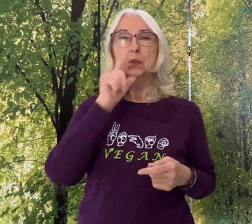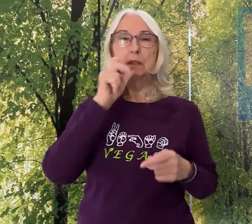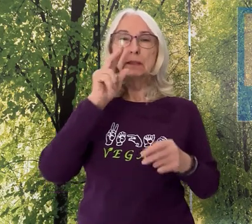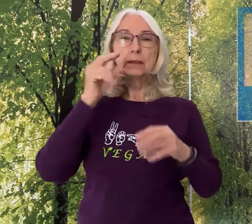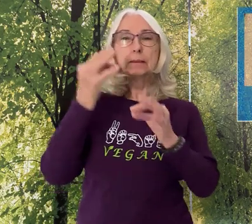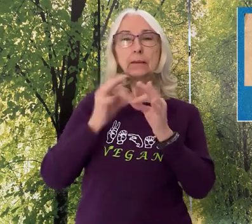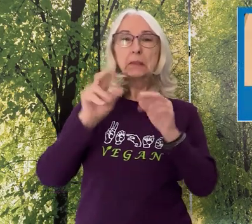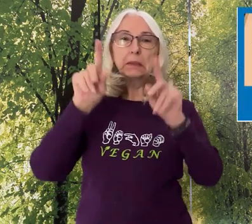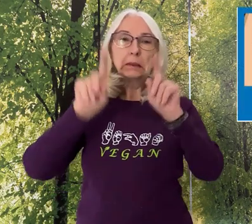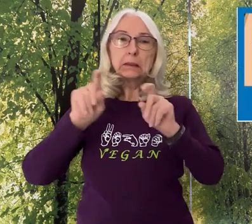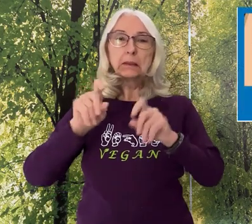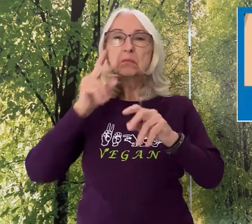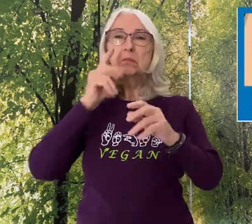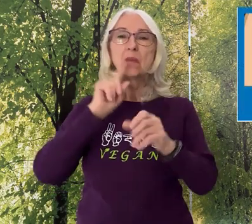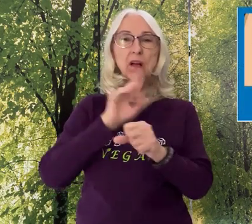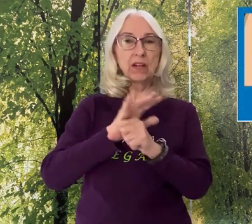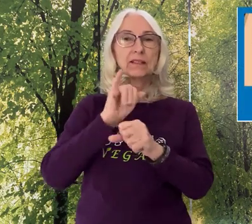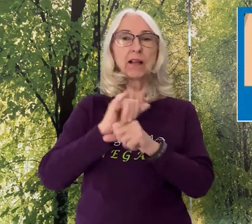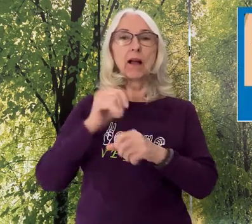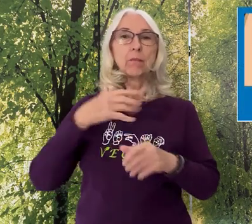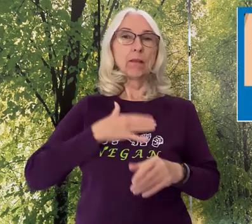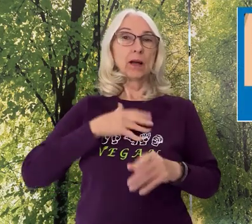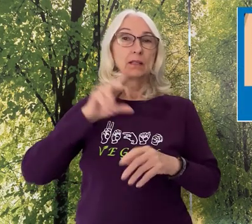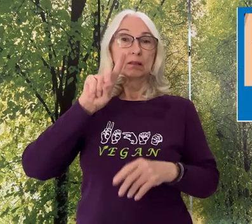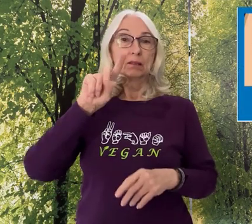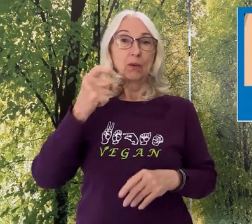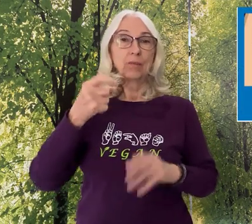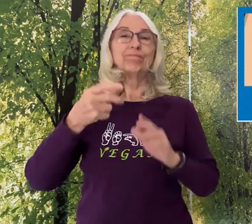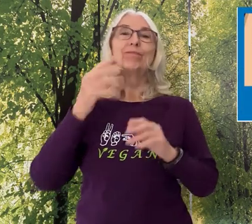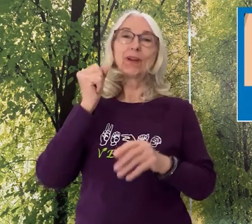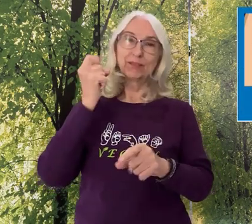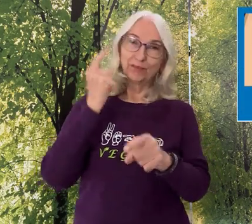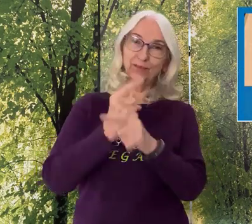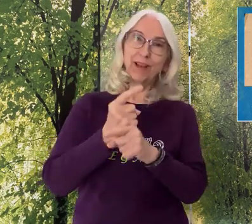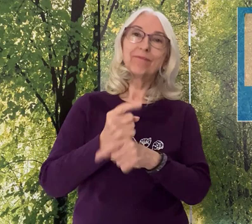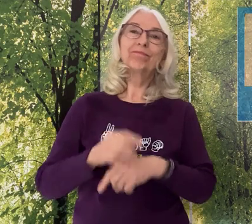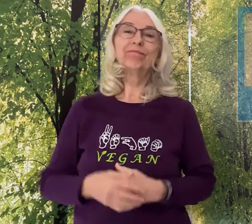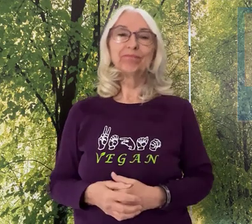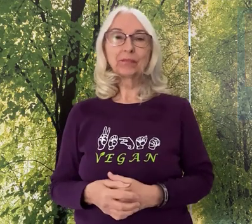who did a simple test and confirmed that my diagnosis was correct!